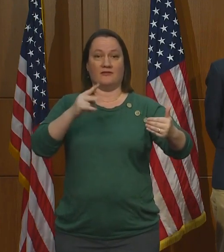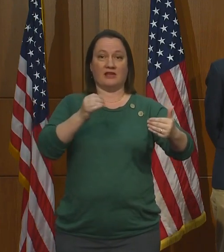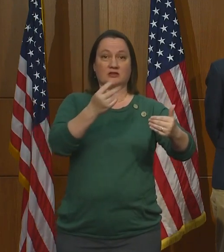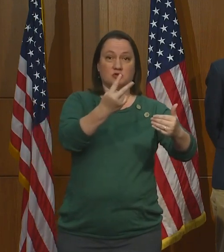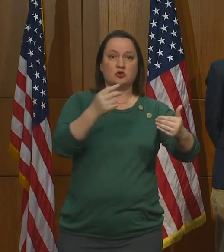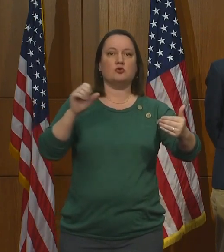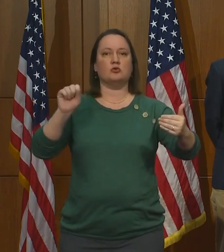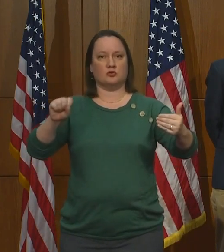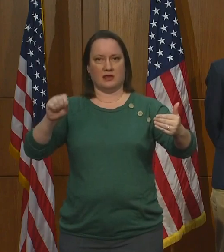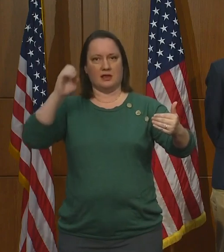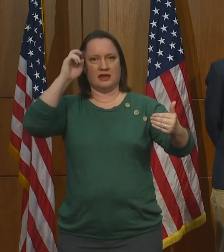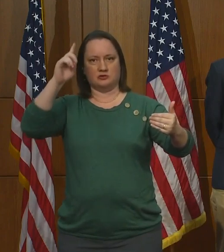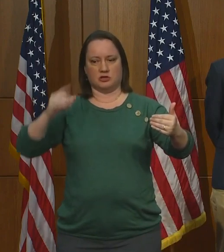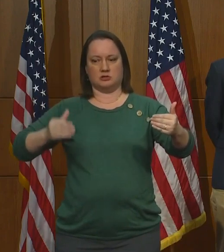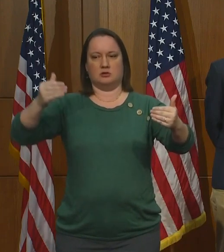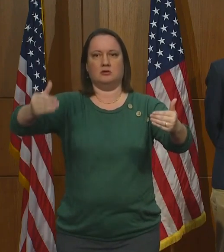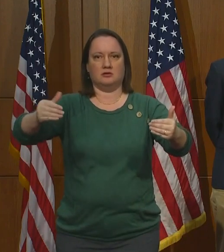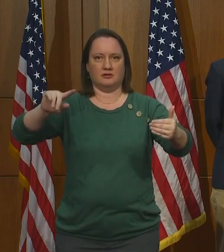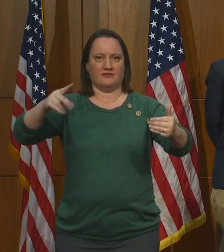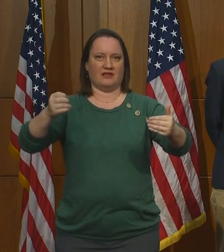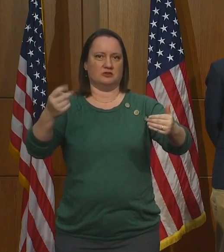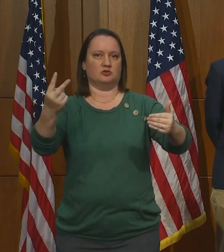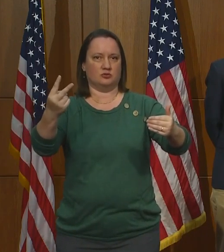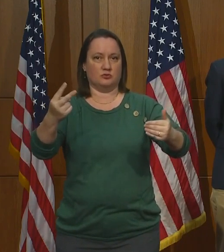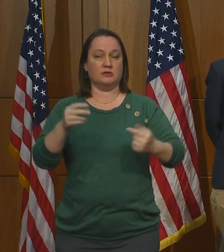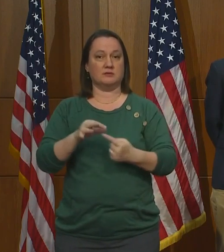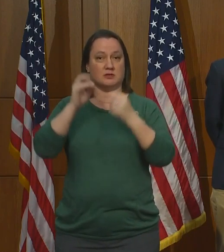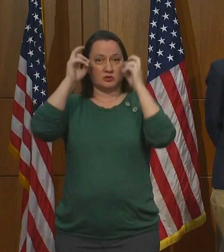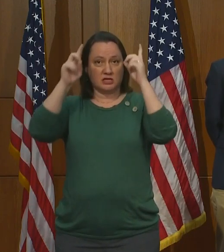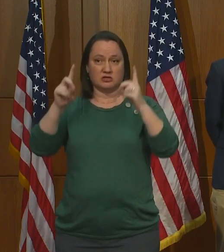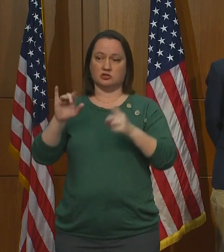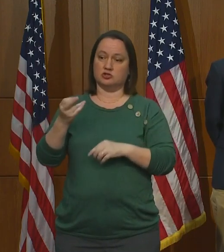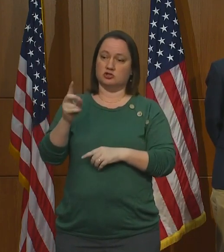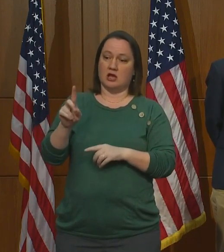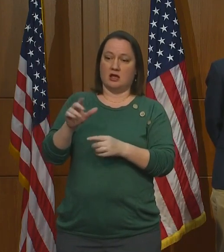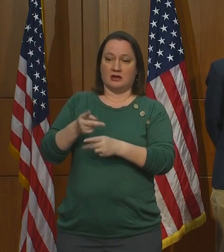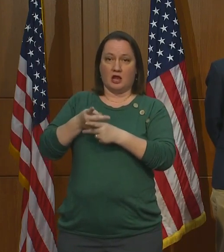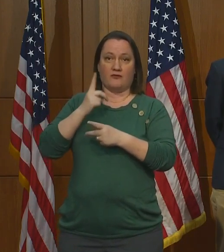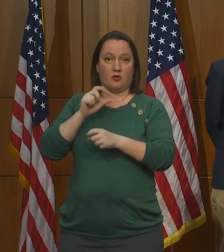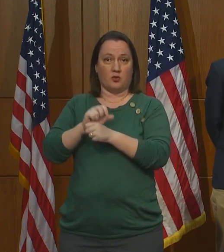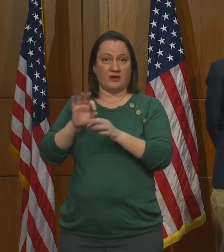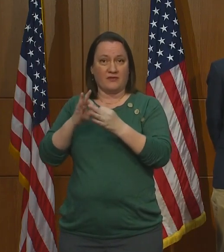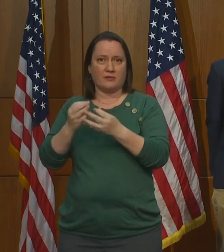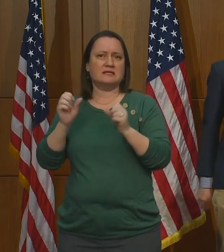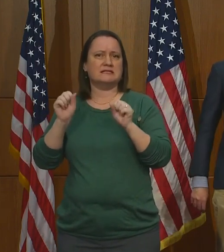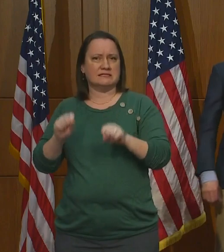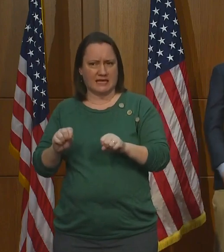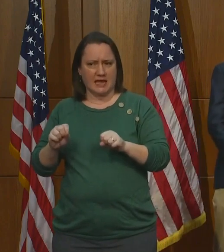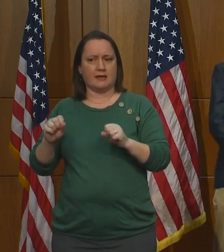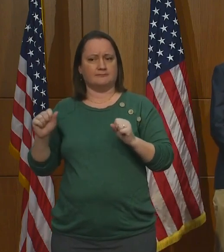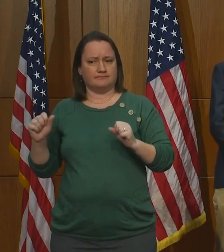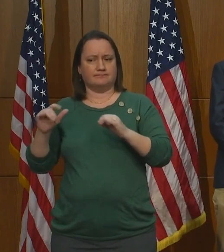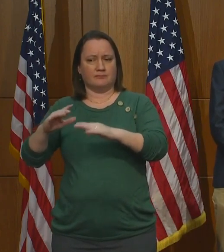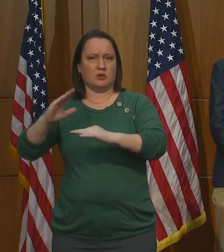OBVIOUSLY MANY OF OUR COMMUNITY MOVED ON A FACE TO. SPECIAL EDUCATION AND CHILD CARE FOR